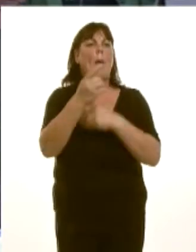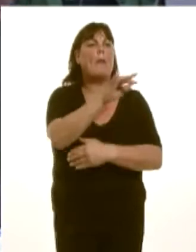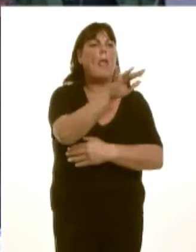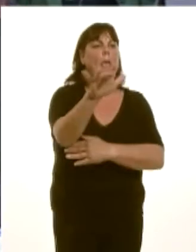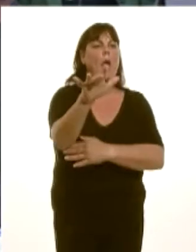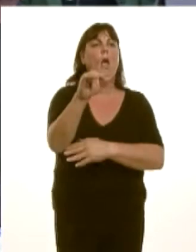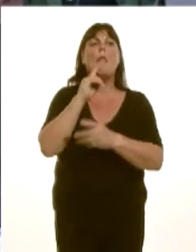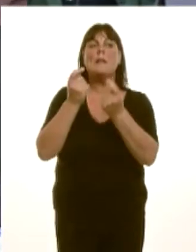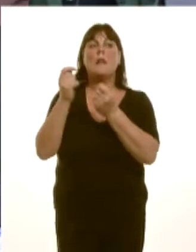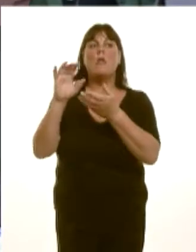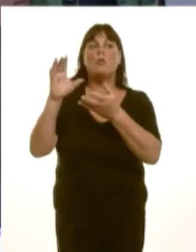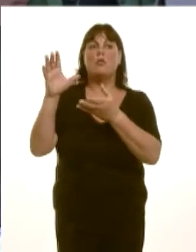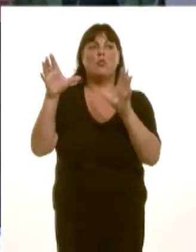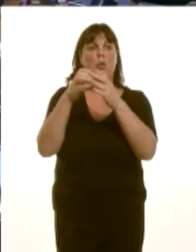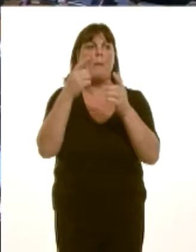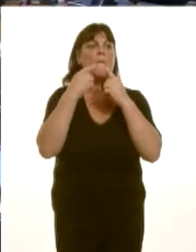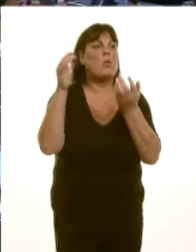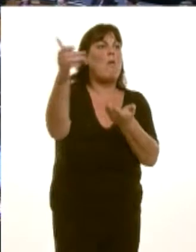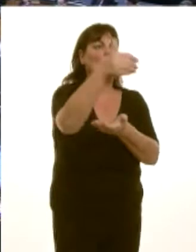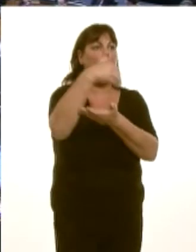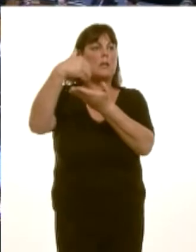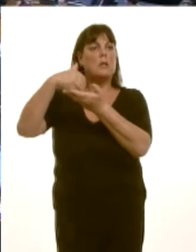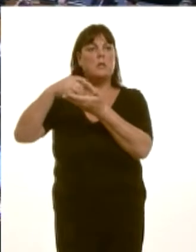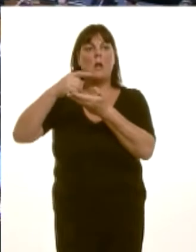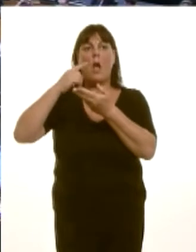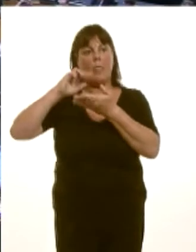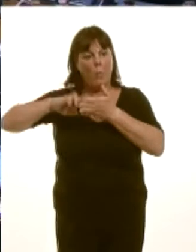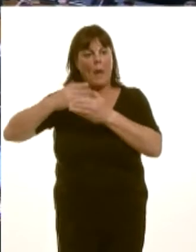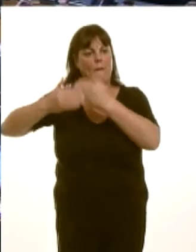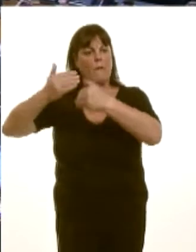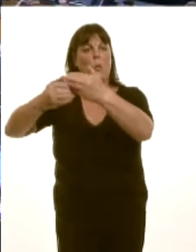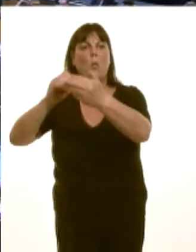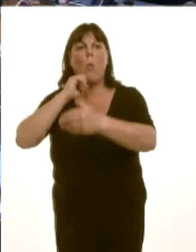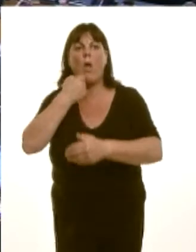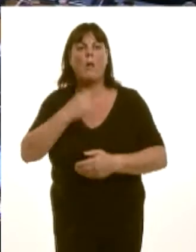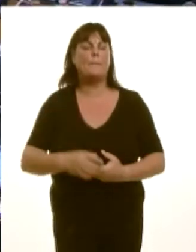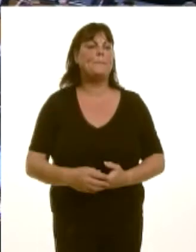Byron Davies: First Minister, recommendation 3 of the Andrews report highlighted the need